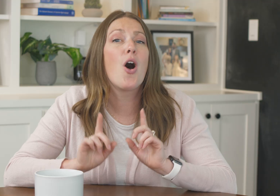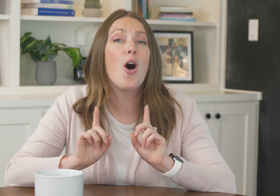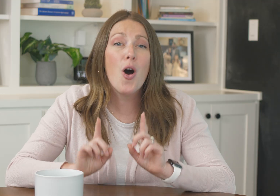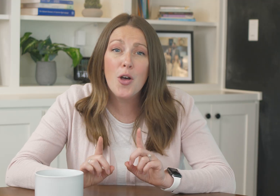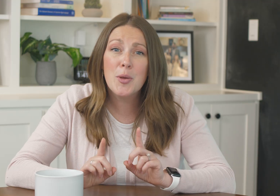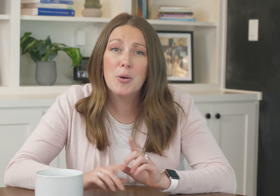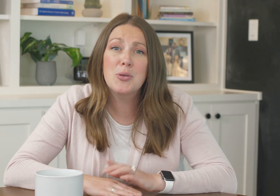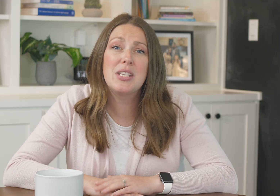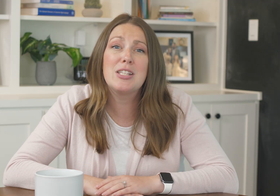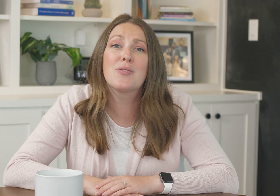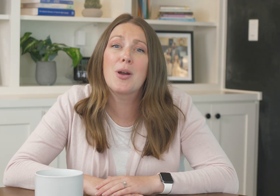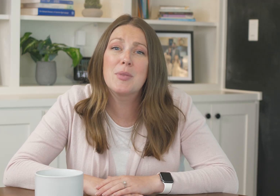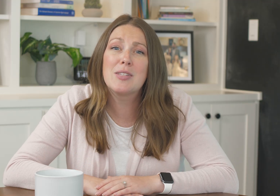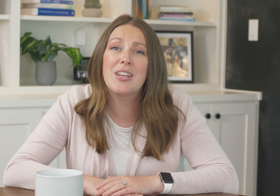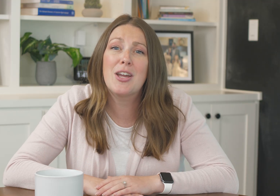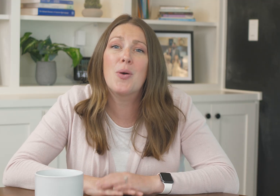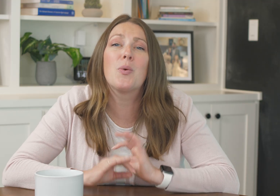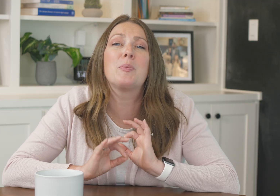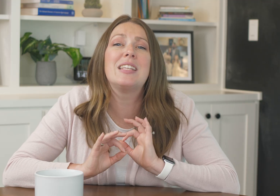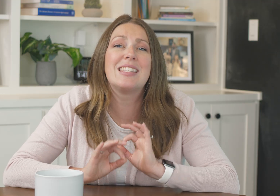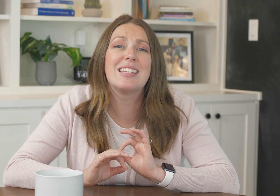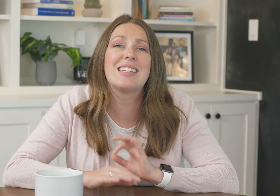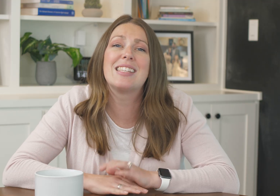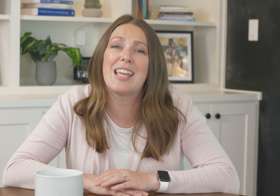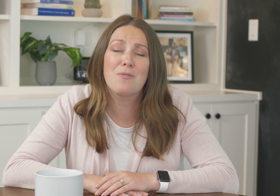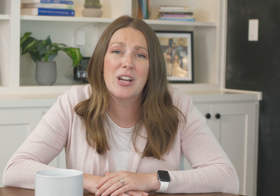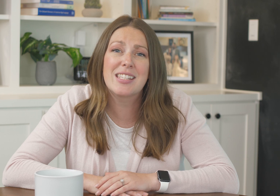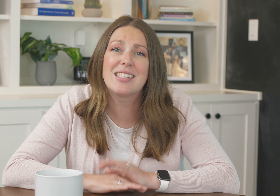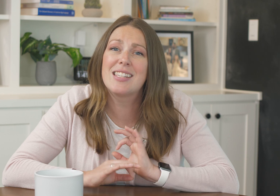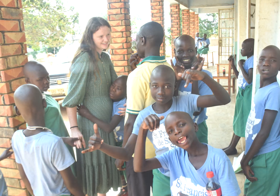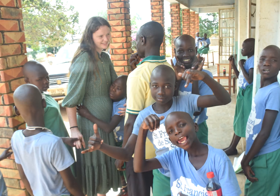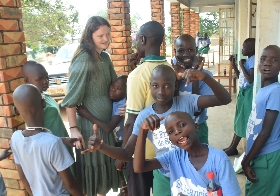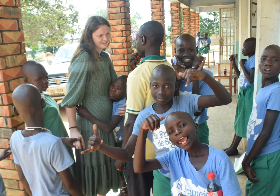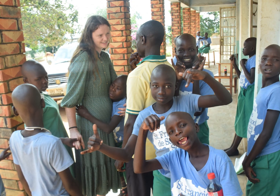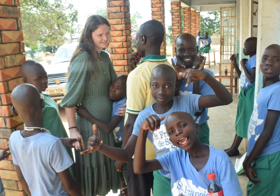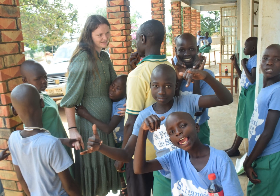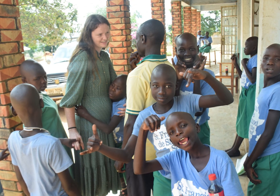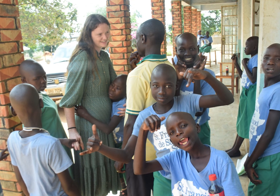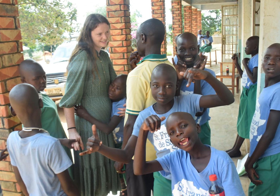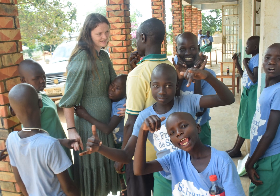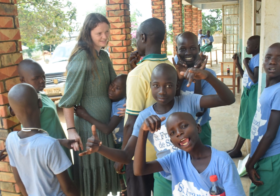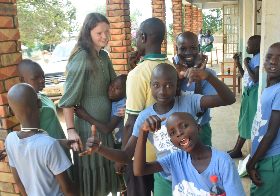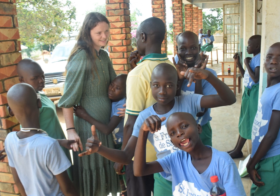All the proceeds from this video will be sent to Saint Francis de Sales School for the Deaf in Uganda.